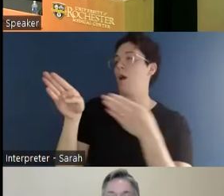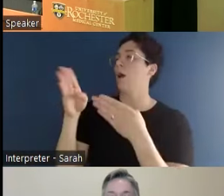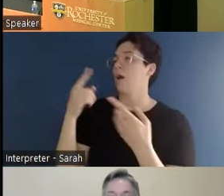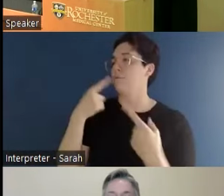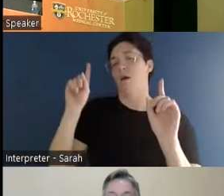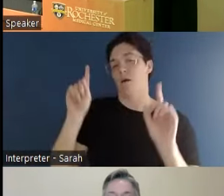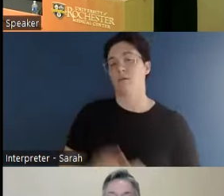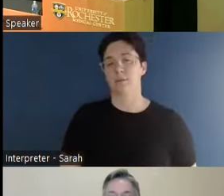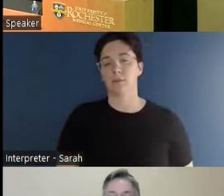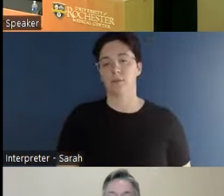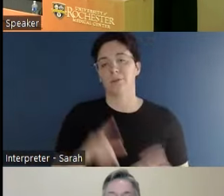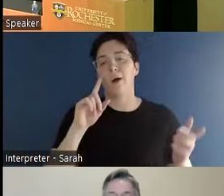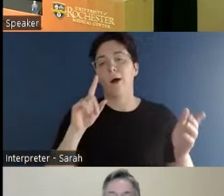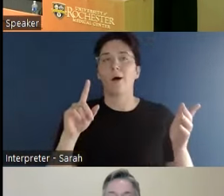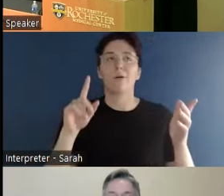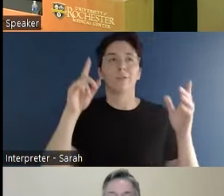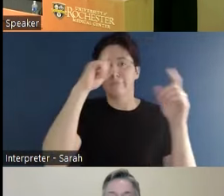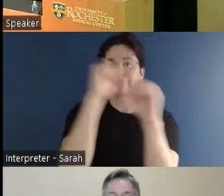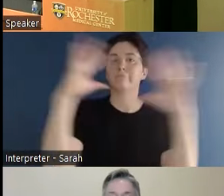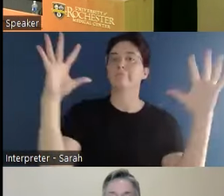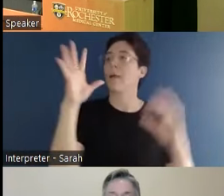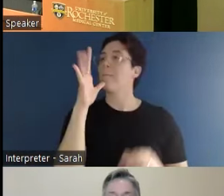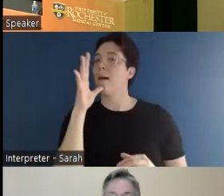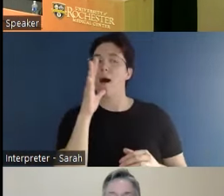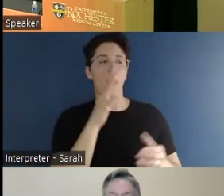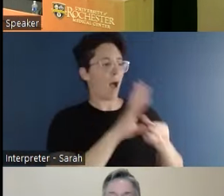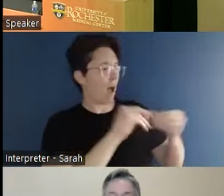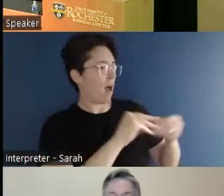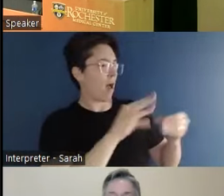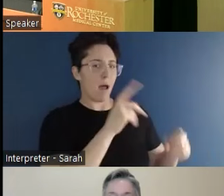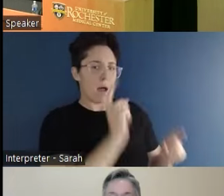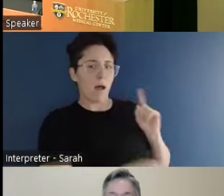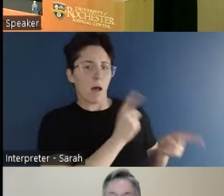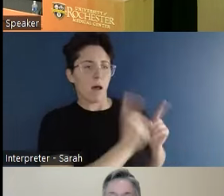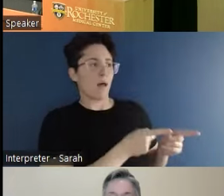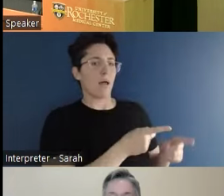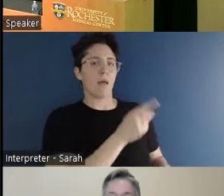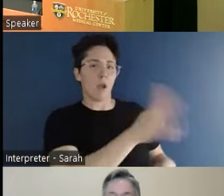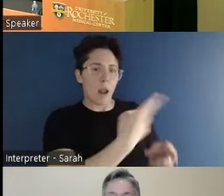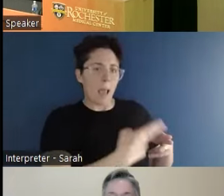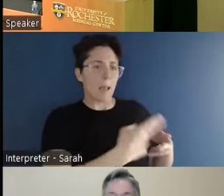imagine that Mom that's saying something to their kid and you know calls their name calls their name